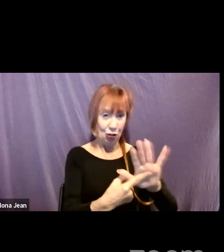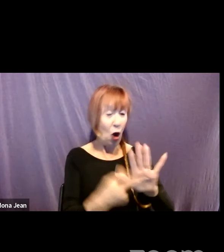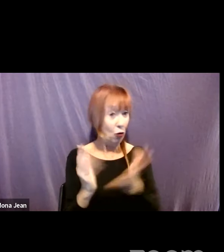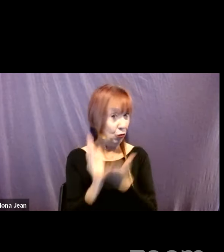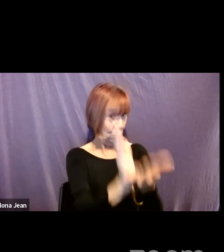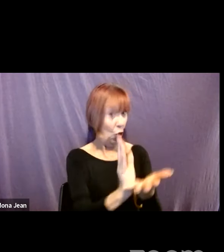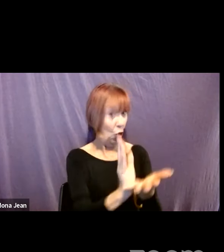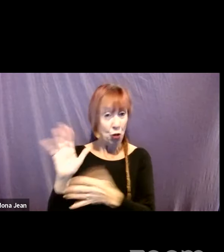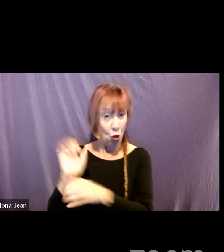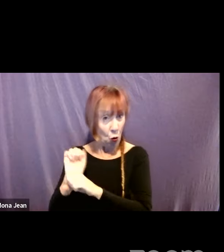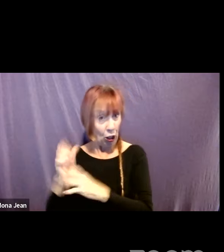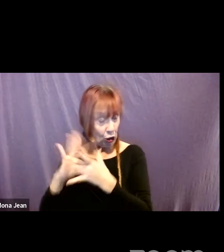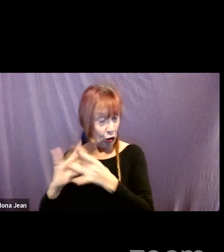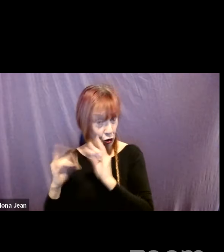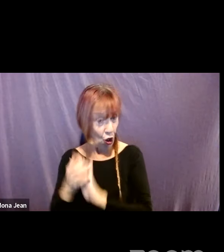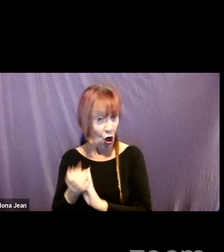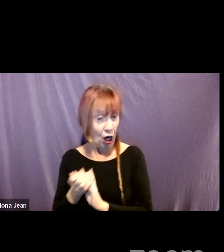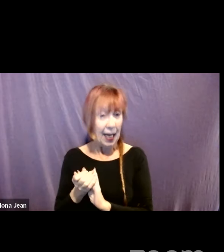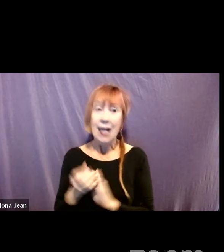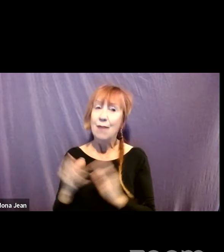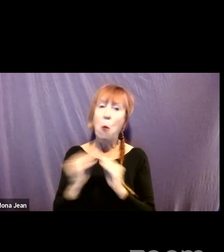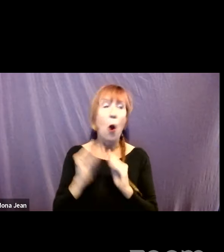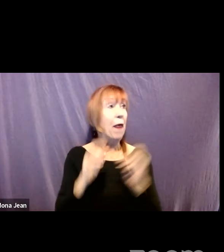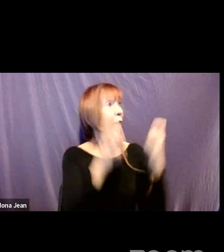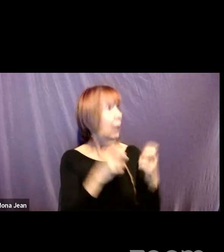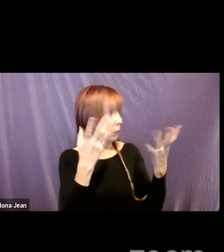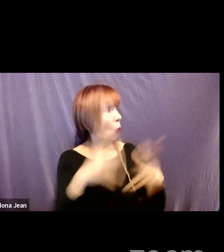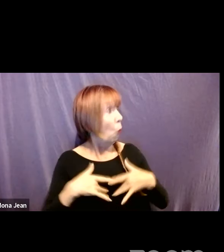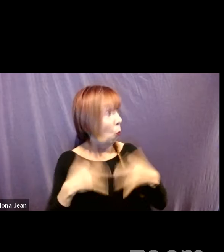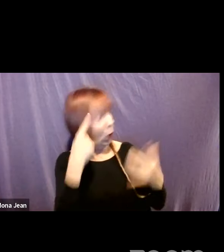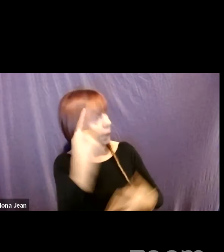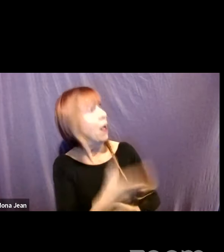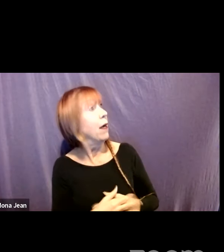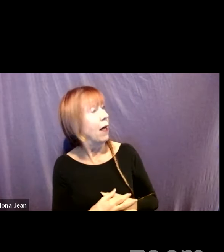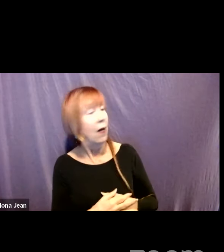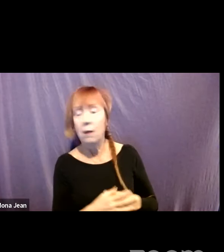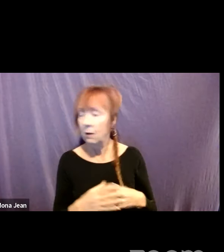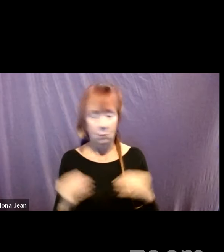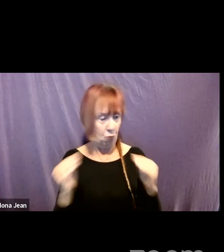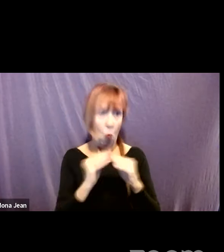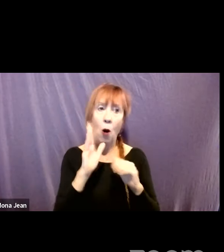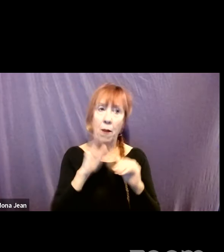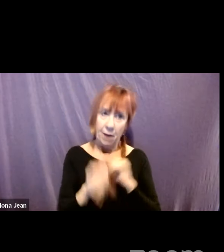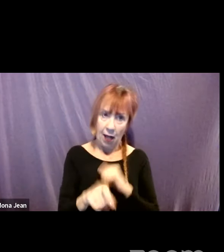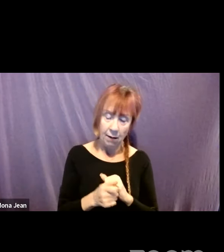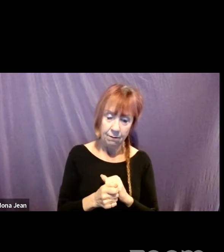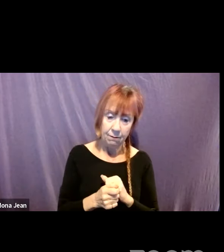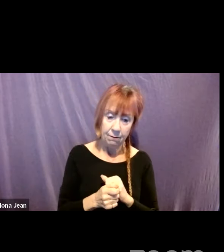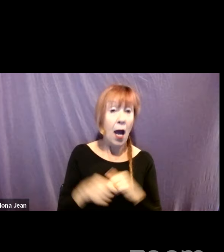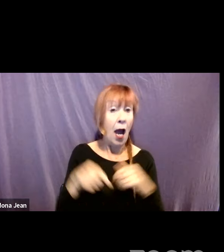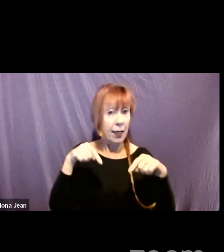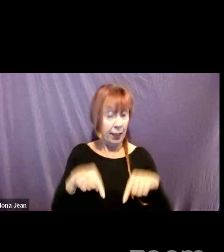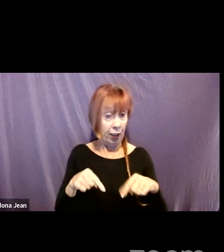and asking, "So what'd you think of my script?". It's so much more than that, and here to discuss how much more of that